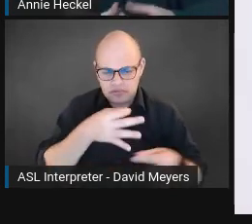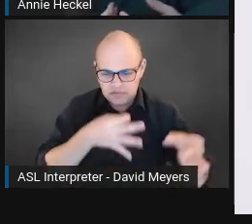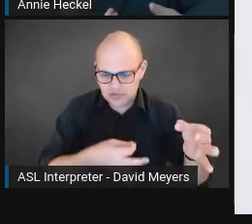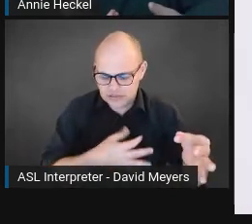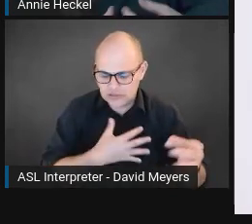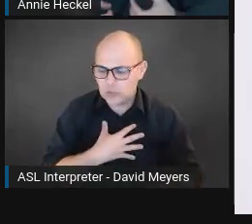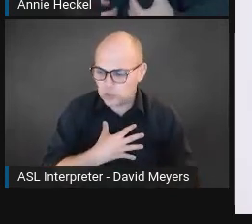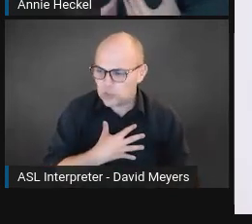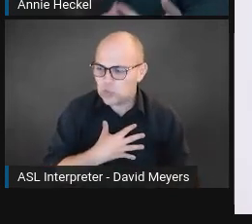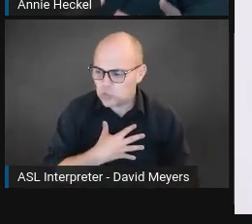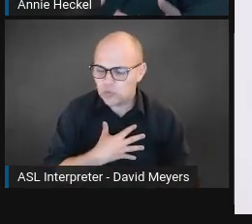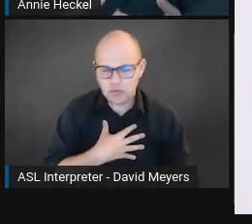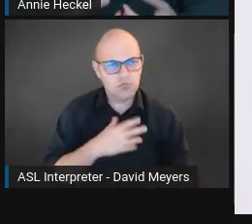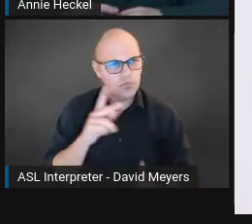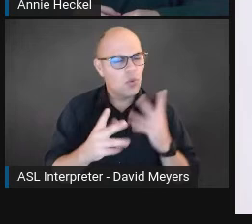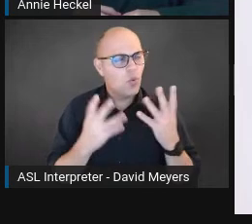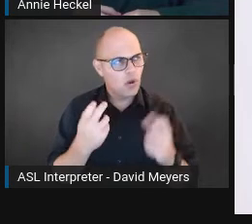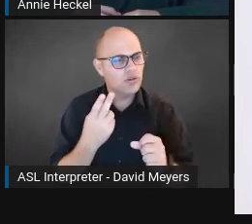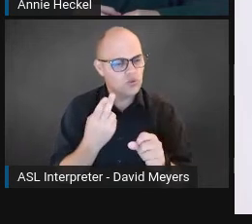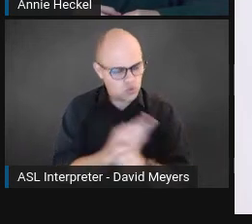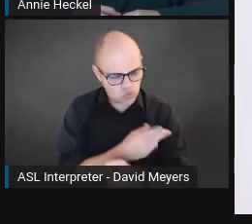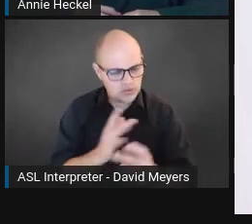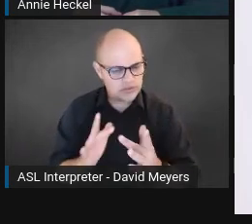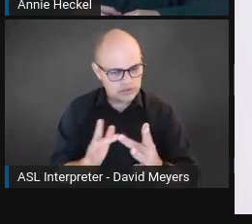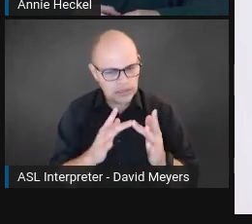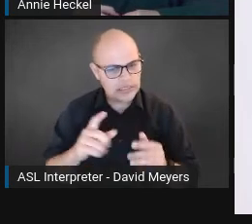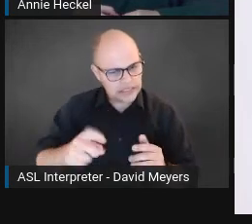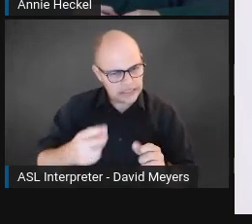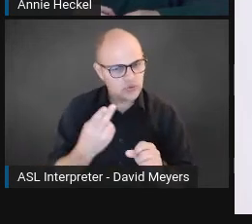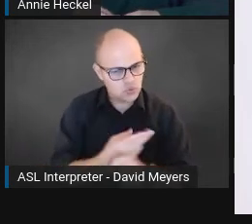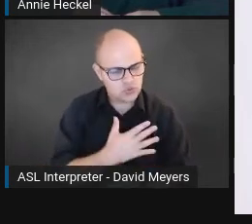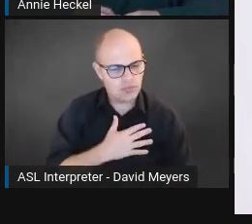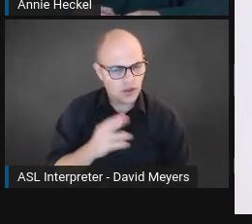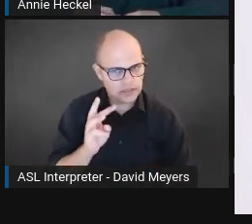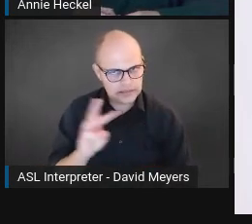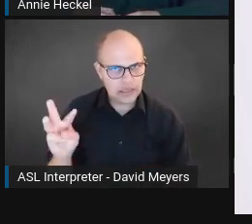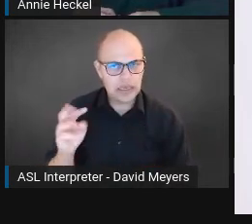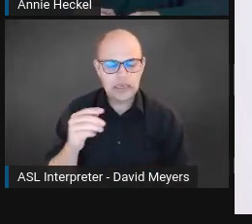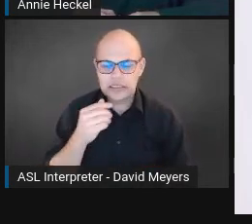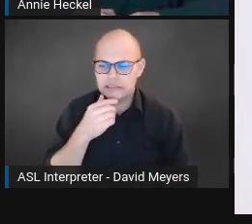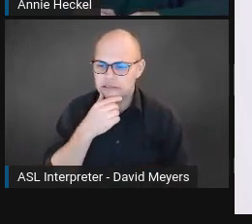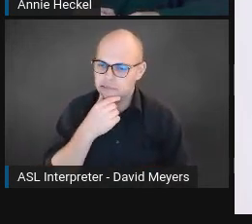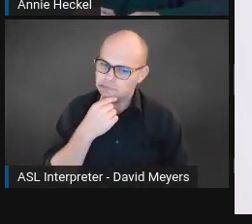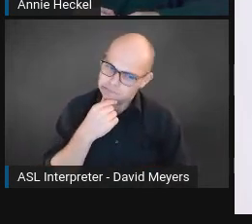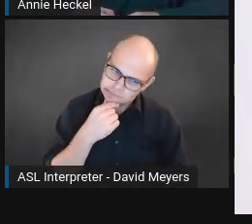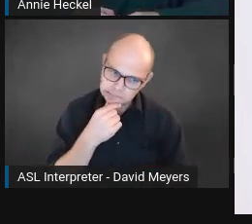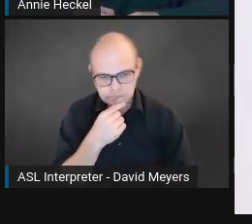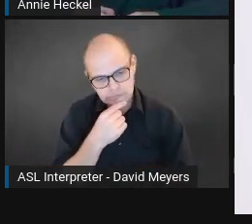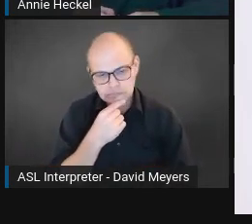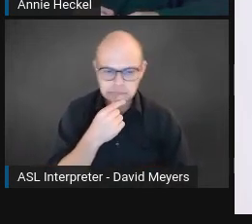to want to use the site, need to use the site, you don't want to exclude users.